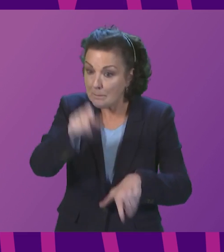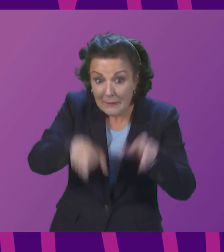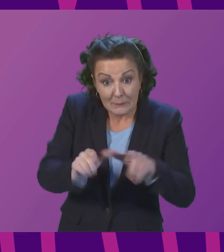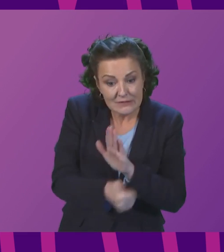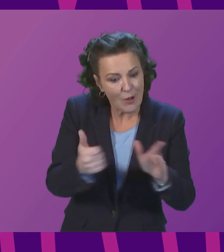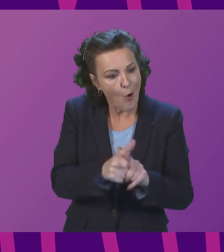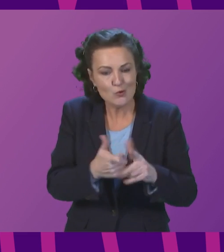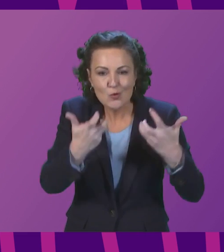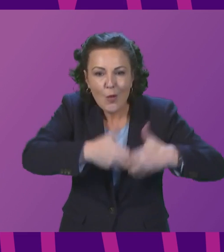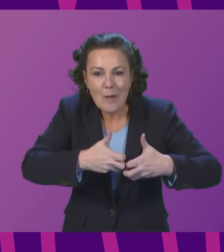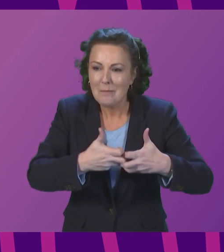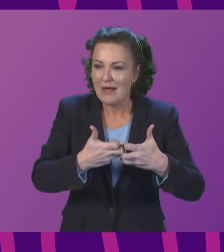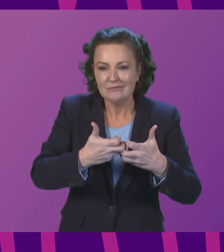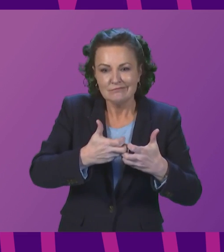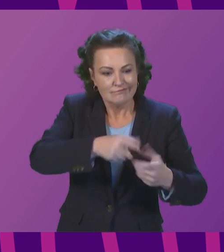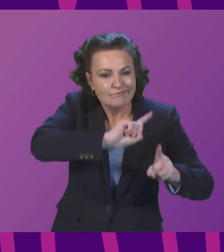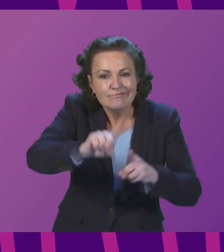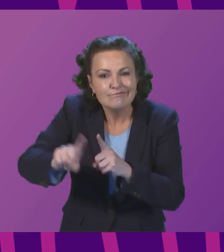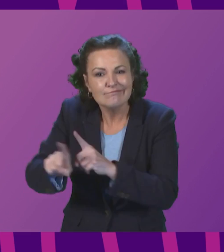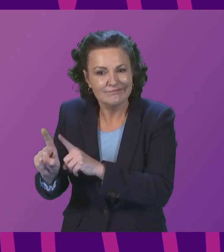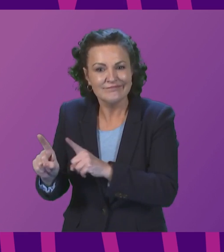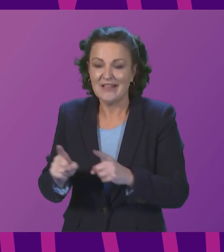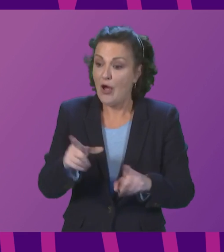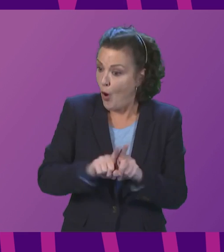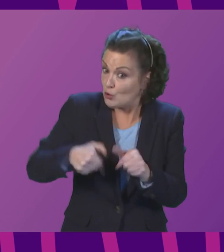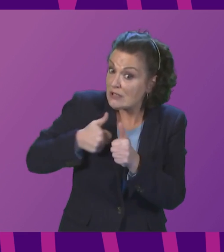done, it is attracting private finance into the sector and, by supporting green jobs in